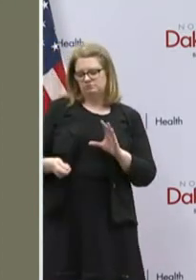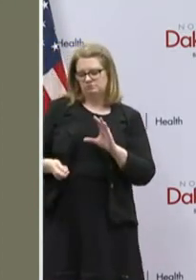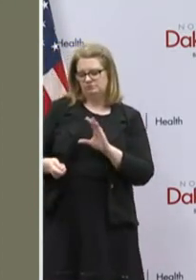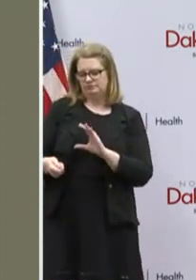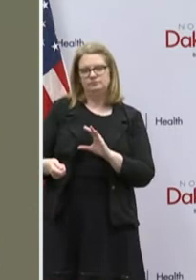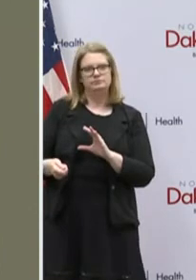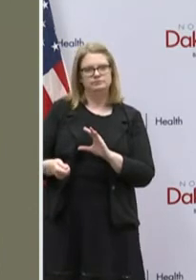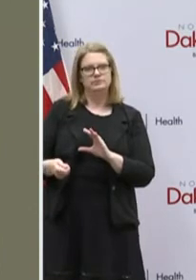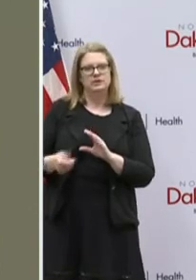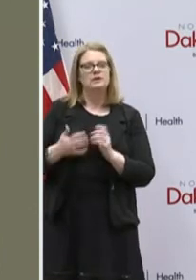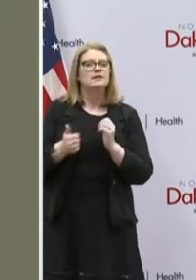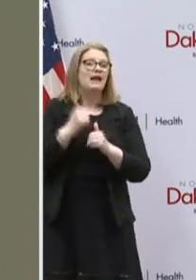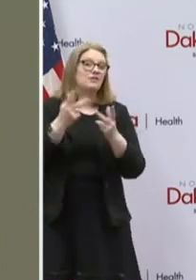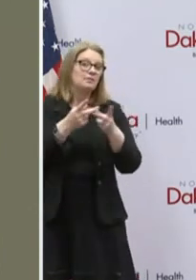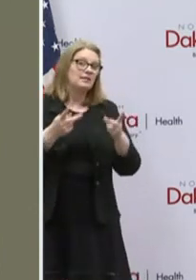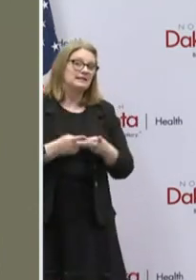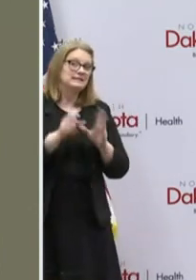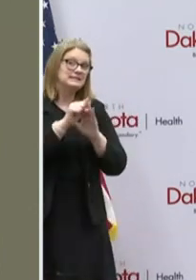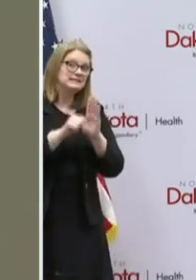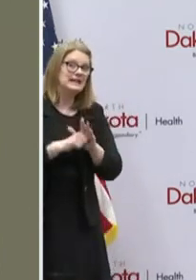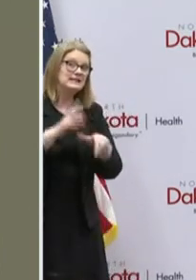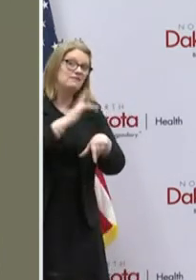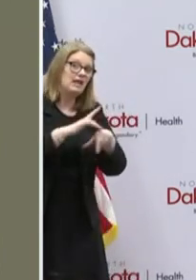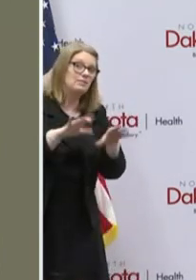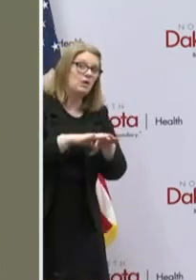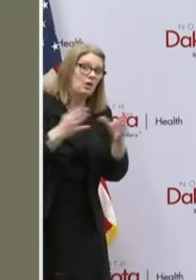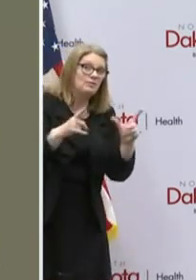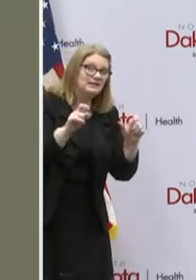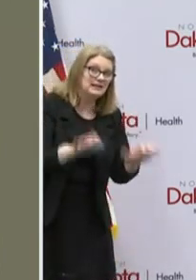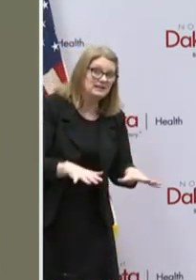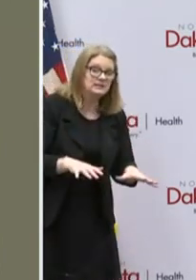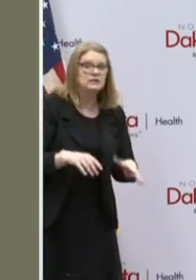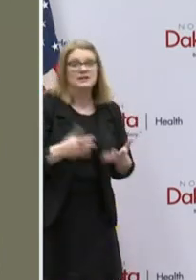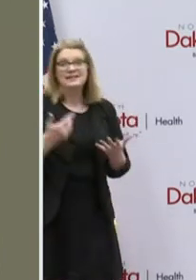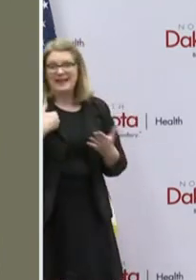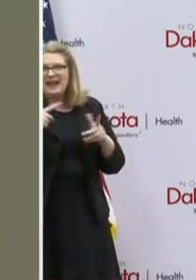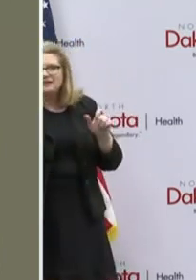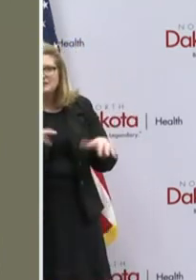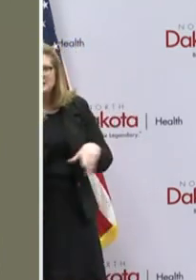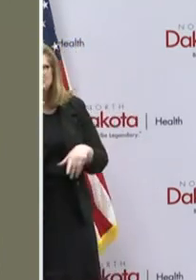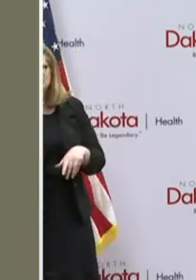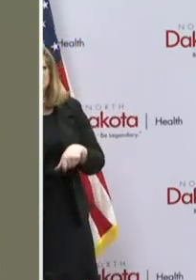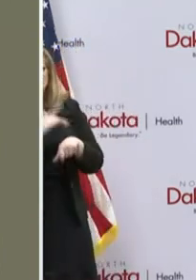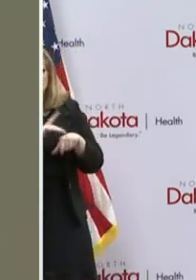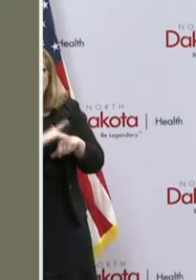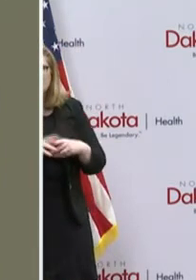FOR POINT CARE SO AGAIN, IT TRULY IS THE CASE THAT EVERY PLACE IN THE STATE THAT'S AVAILABLE AND OPEN FOR TESTING,